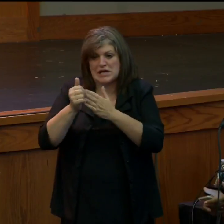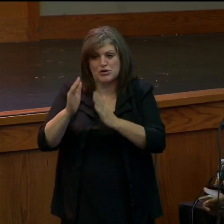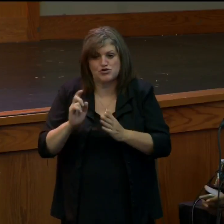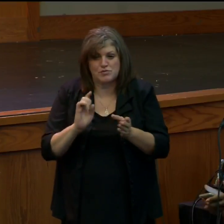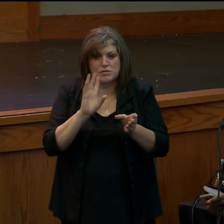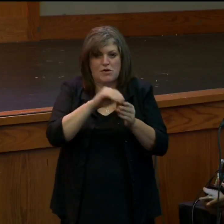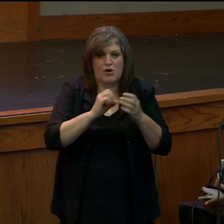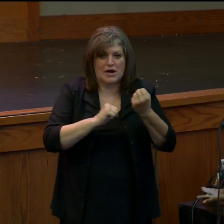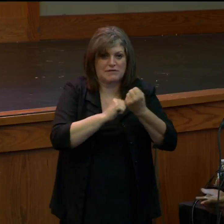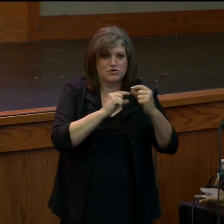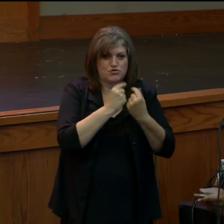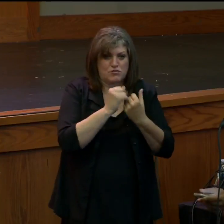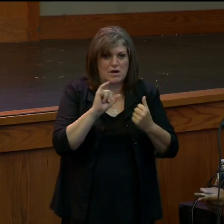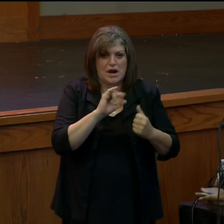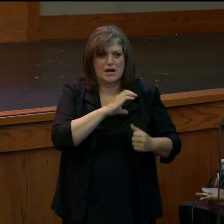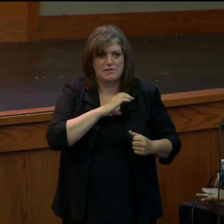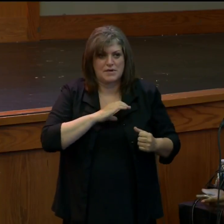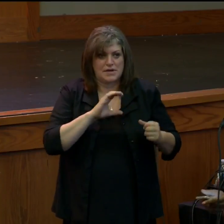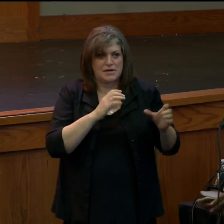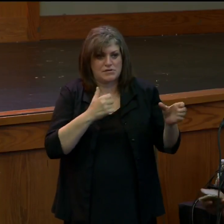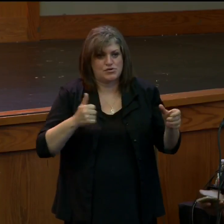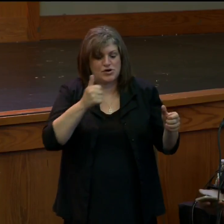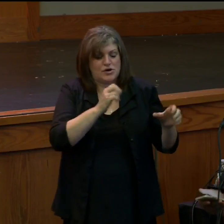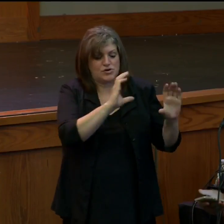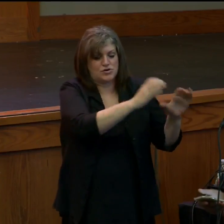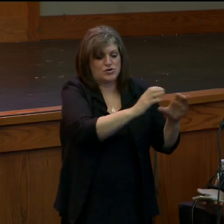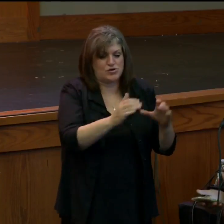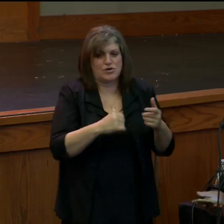LIKE THE COMMITTEE CHAIRS AND PUT THEIR EMAILS ON THE WEBSITE